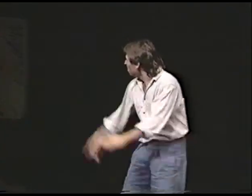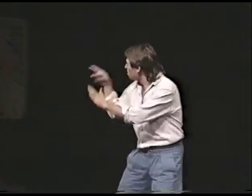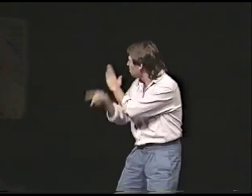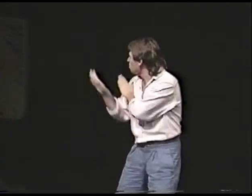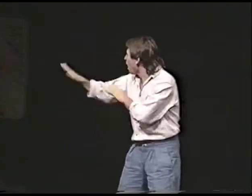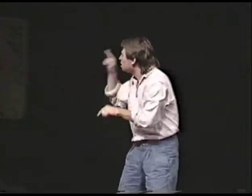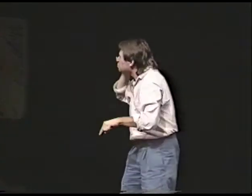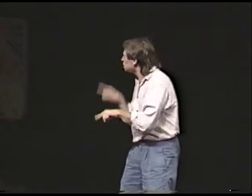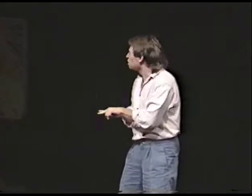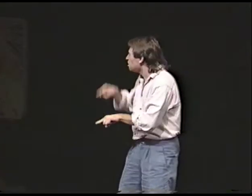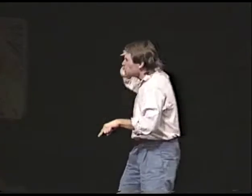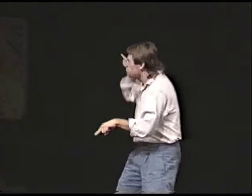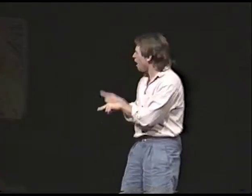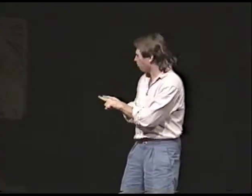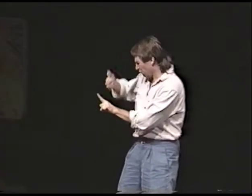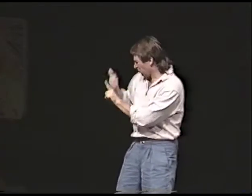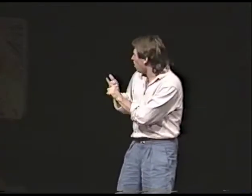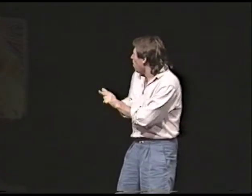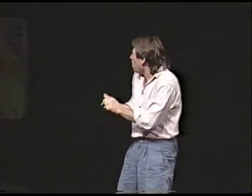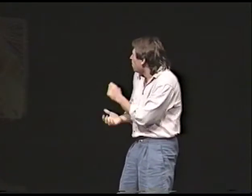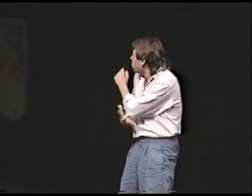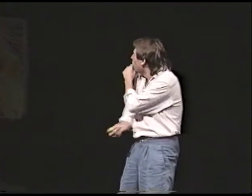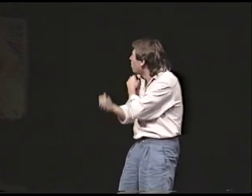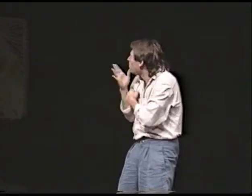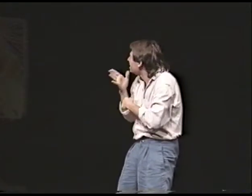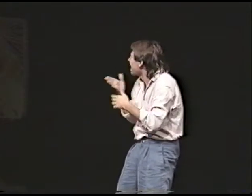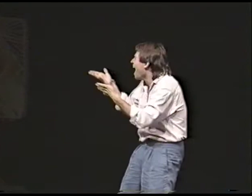You are killing your brothers and sisters, the peasants.